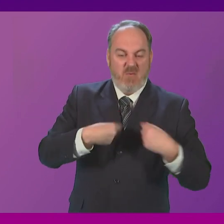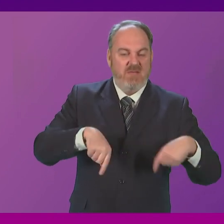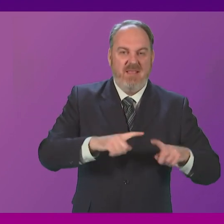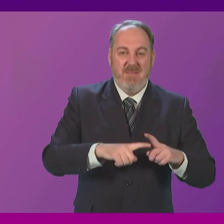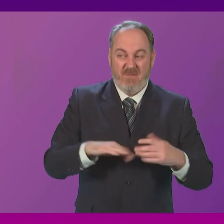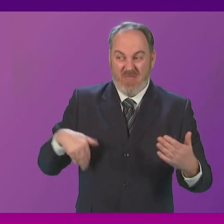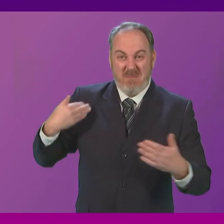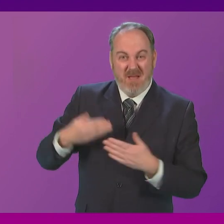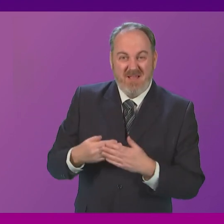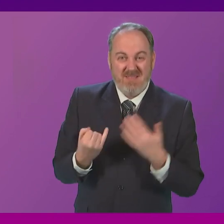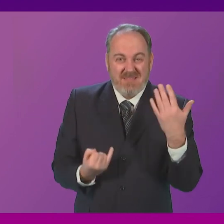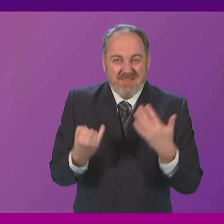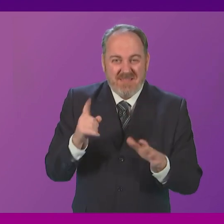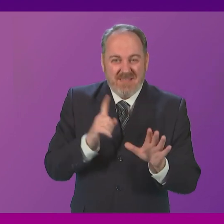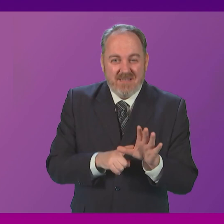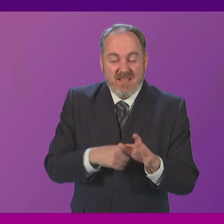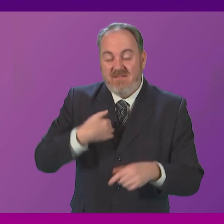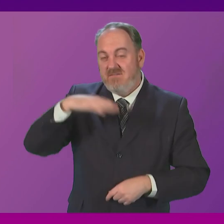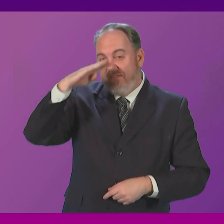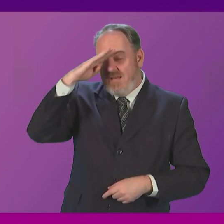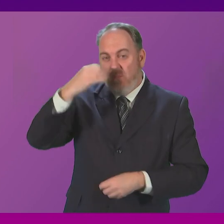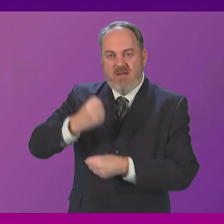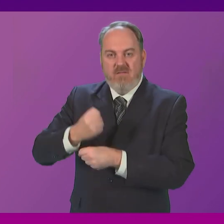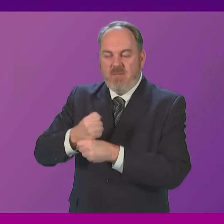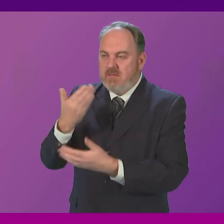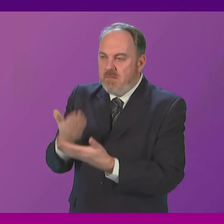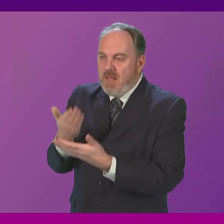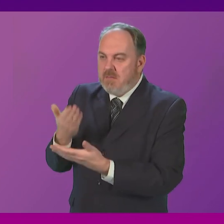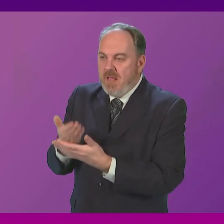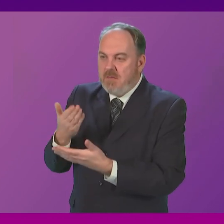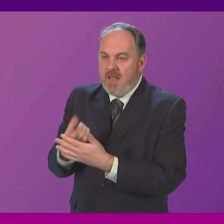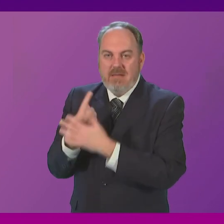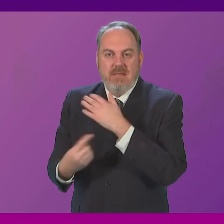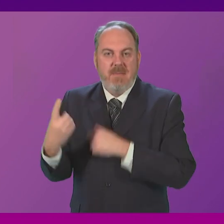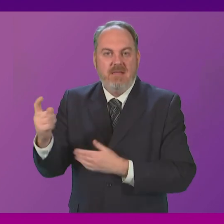years and of a Government that is fixated on the break-up of the United Kingdom.